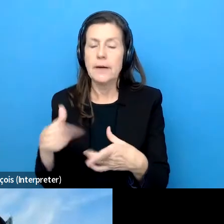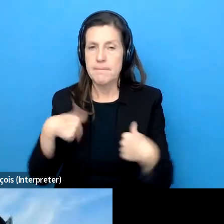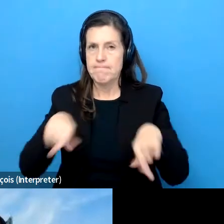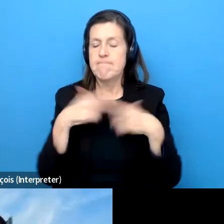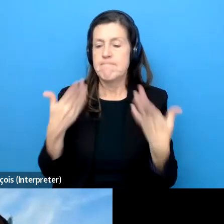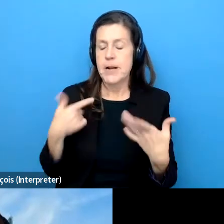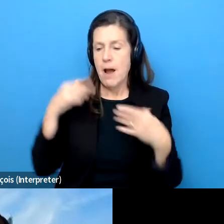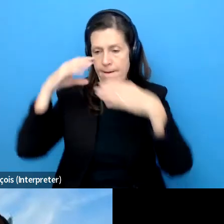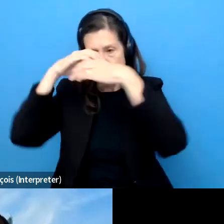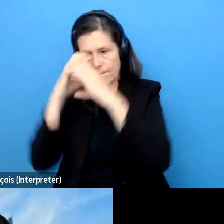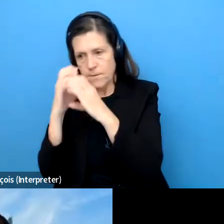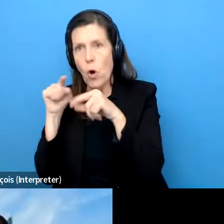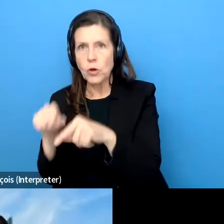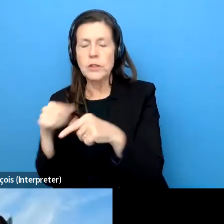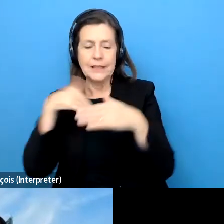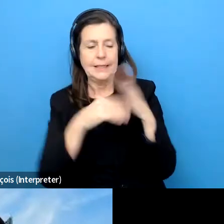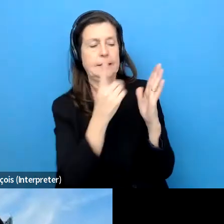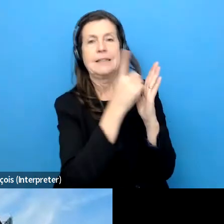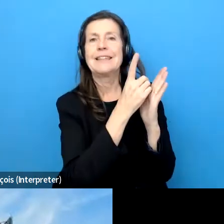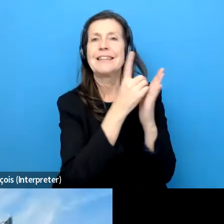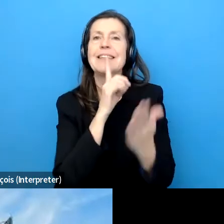under the antitrafficking directive and the strategy